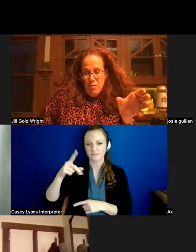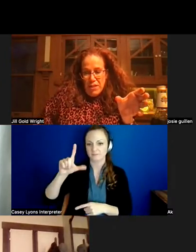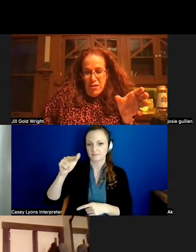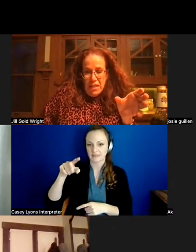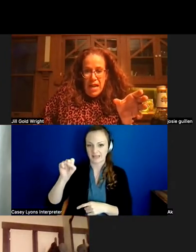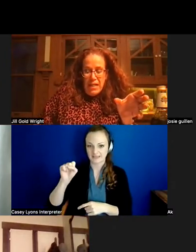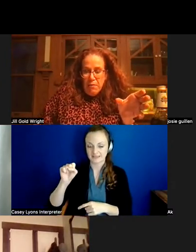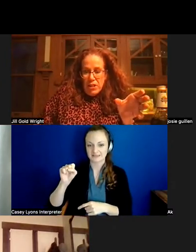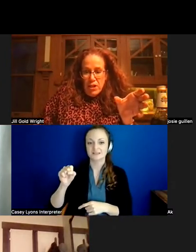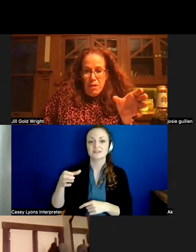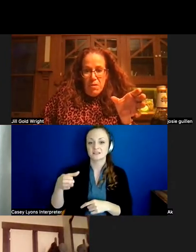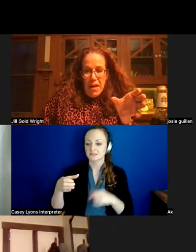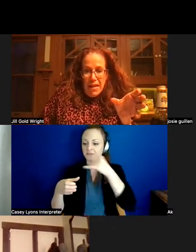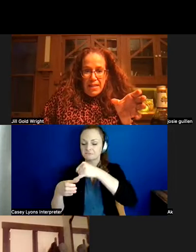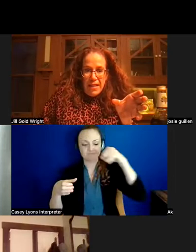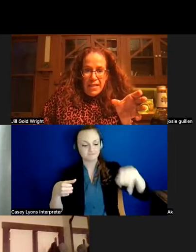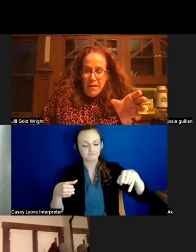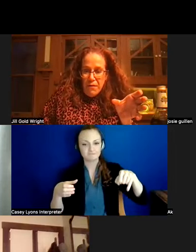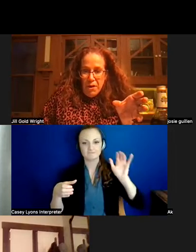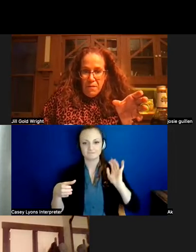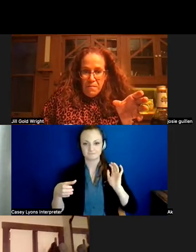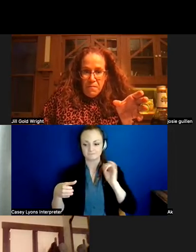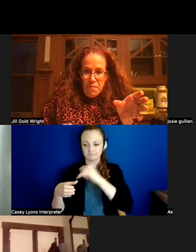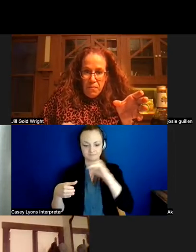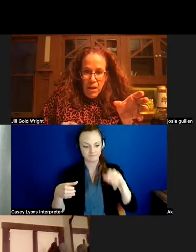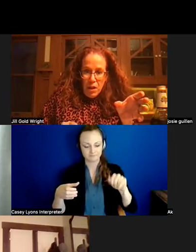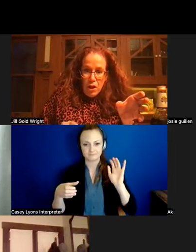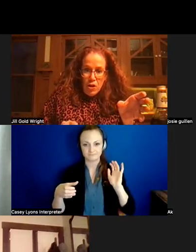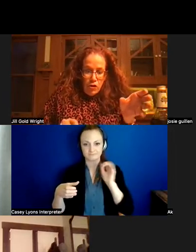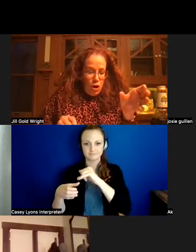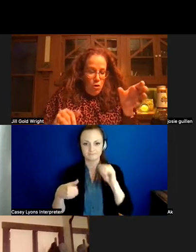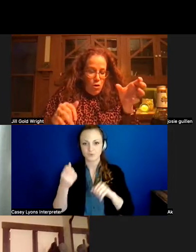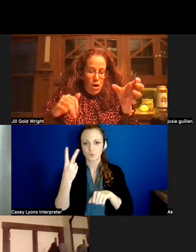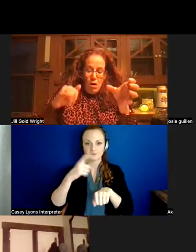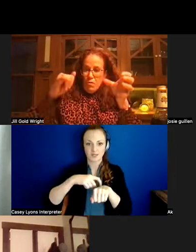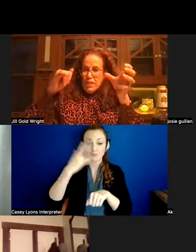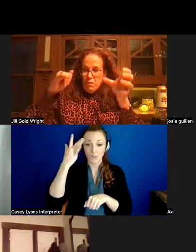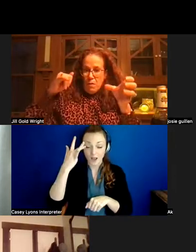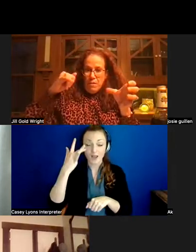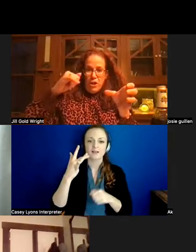they were still human Beings and 19:45:02 they suffer. So this is what we would